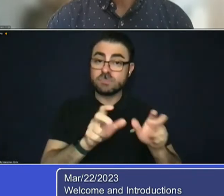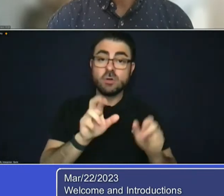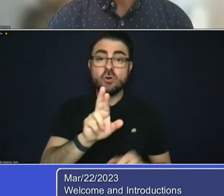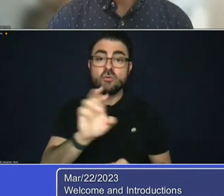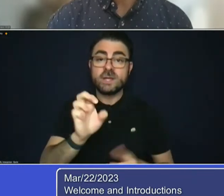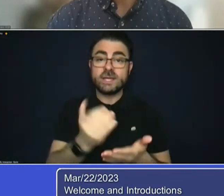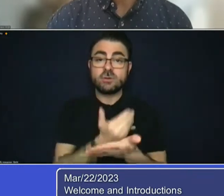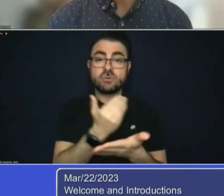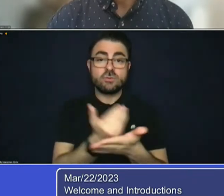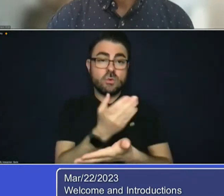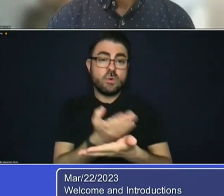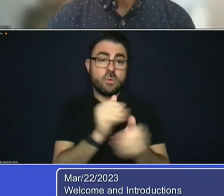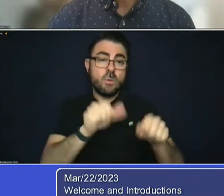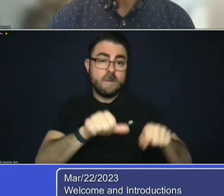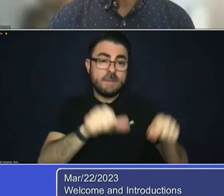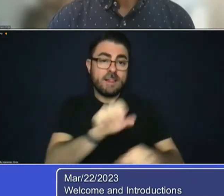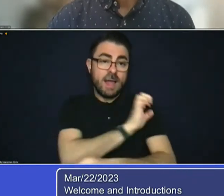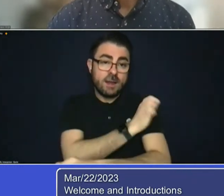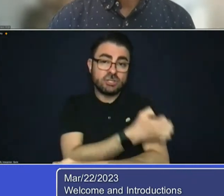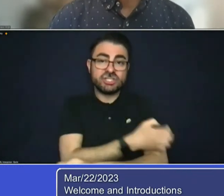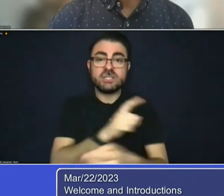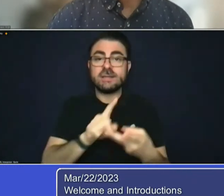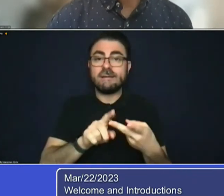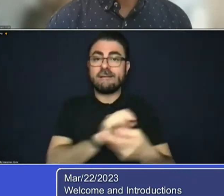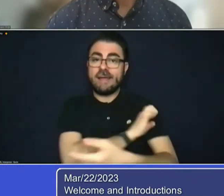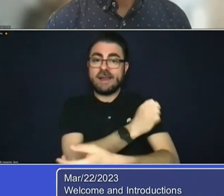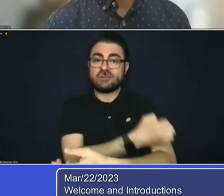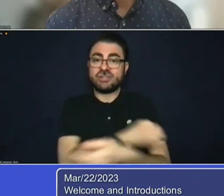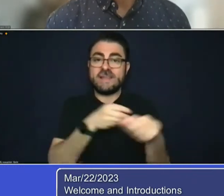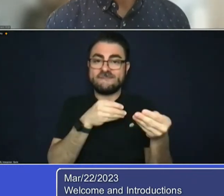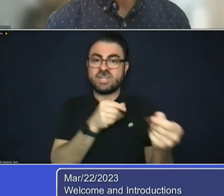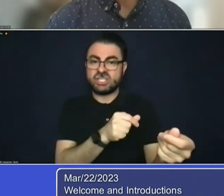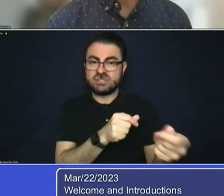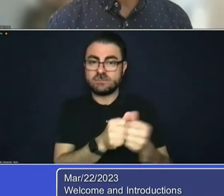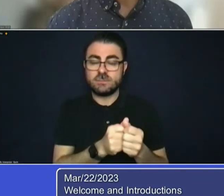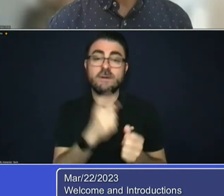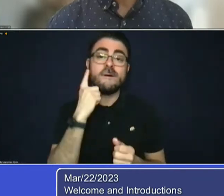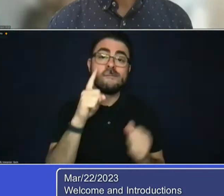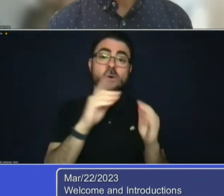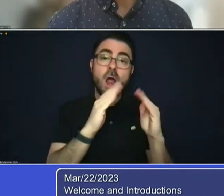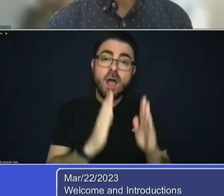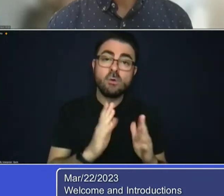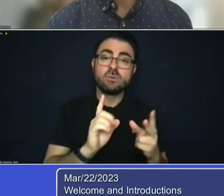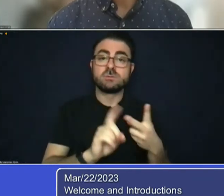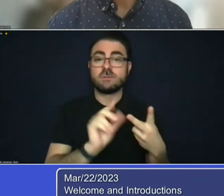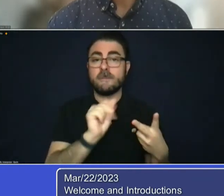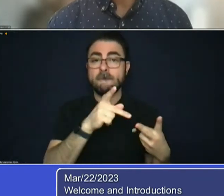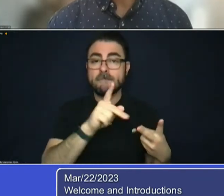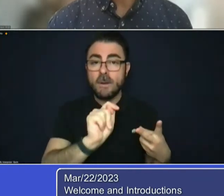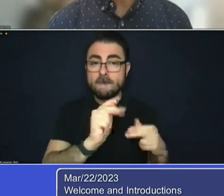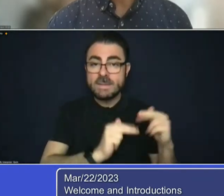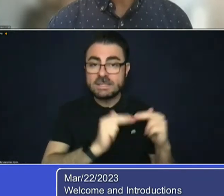INVESTMENTS ARE GOING.